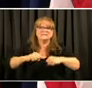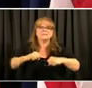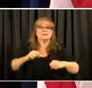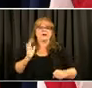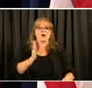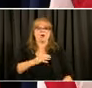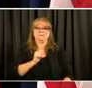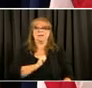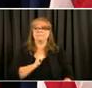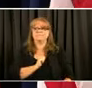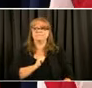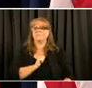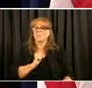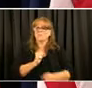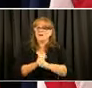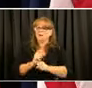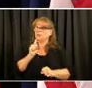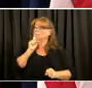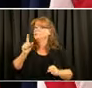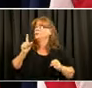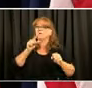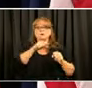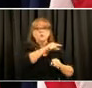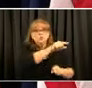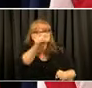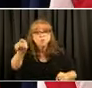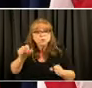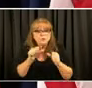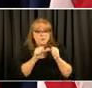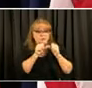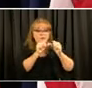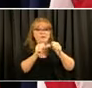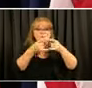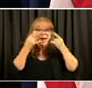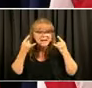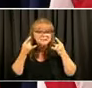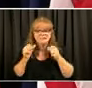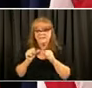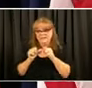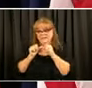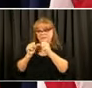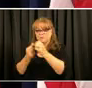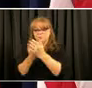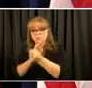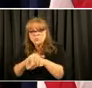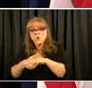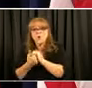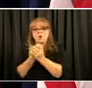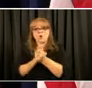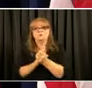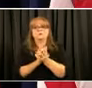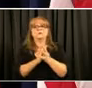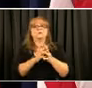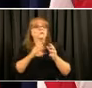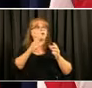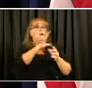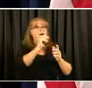hands regularly that's our toolbox that we have we know what works coloradans have been doing well in